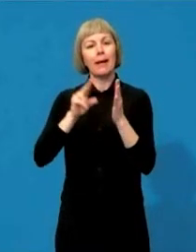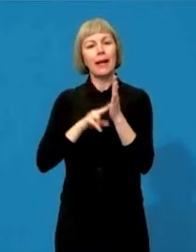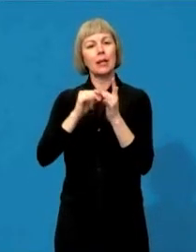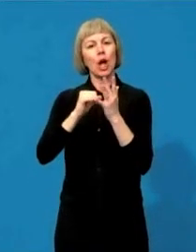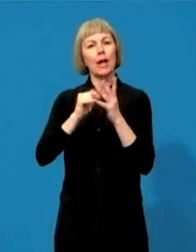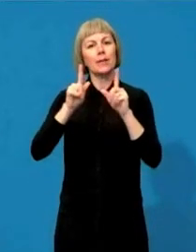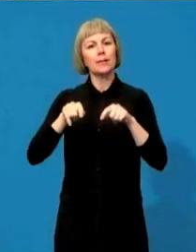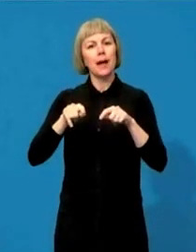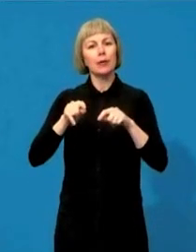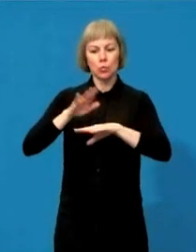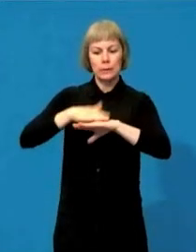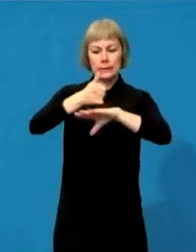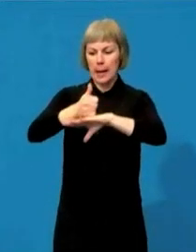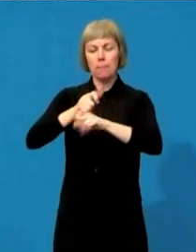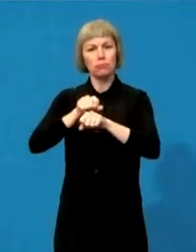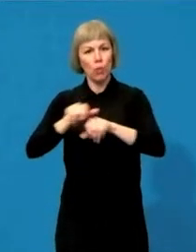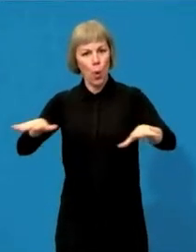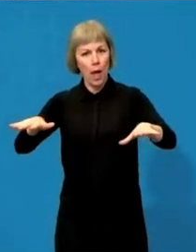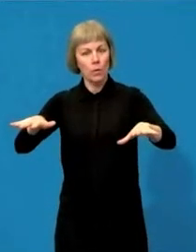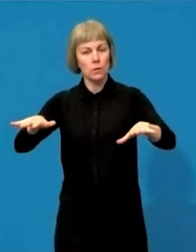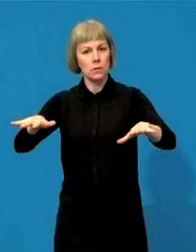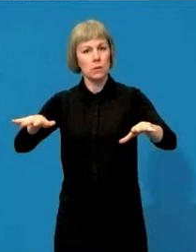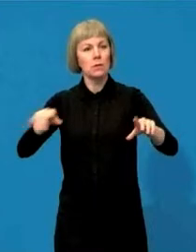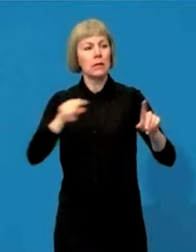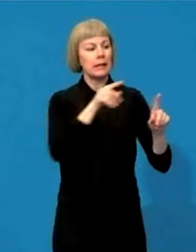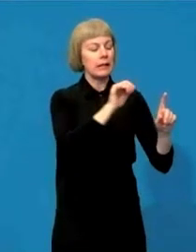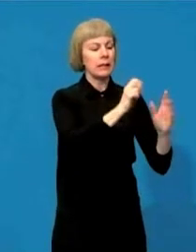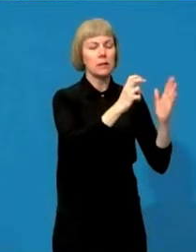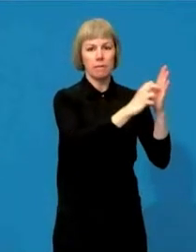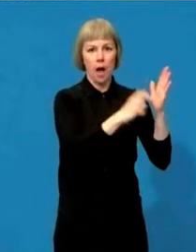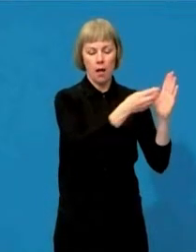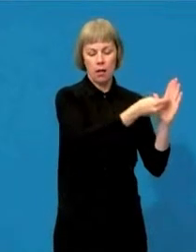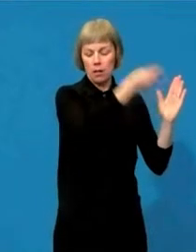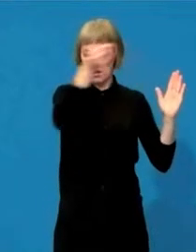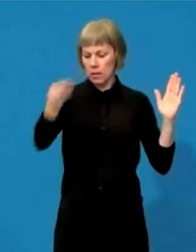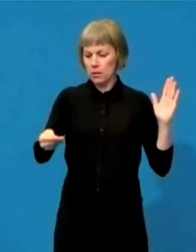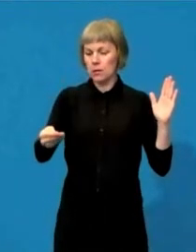across to NDIS, that's the only experience that I can say honestly about, you know, the